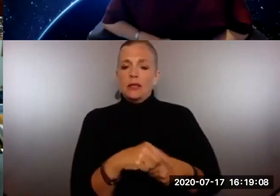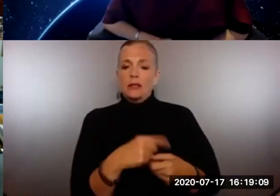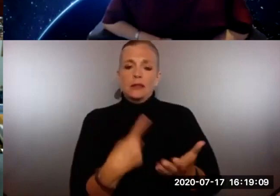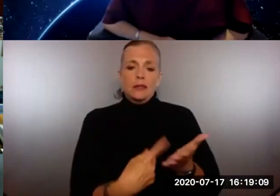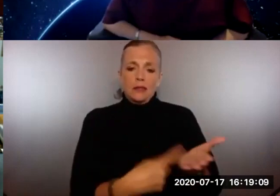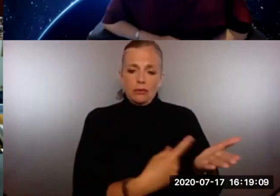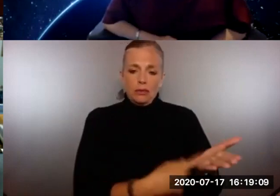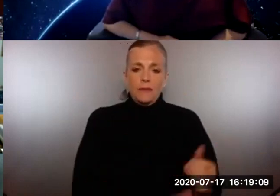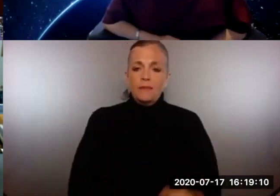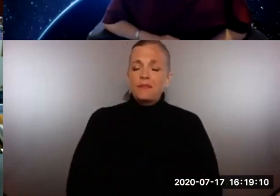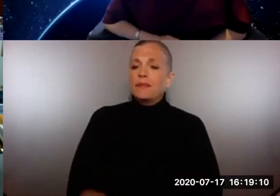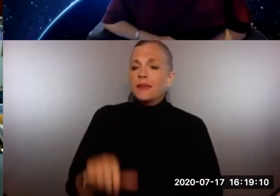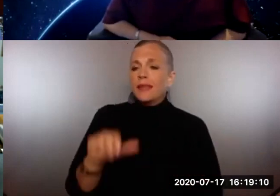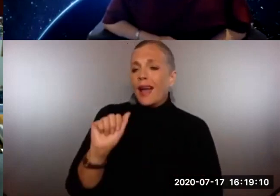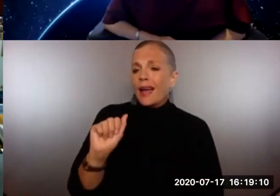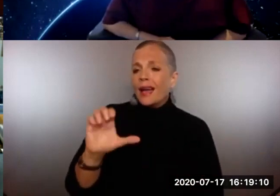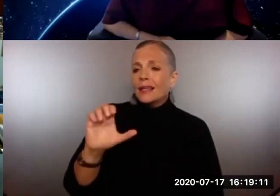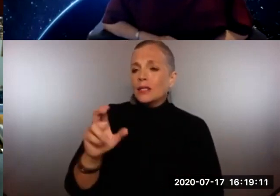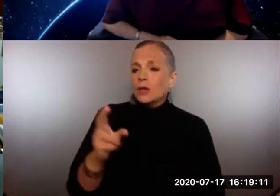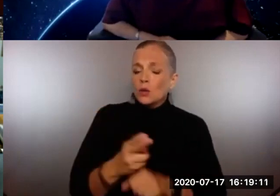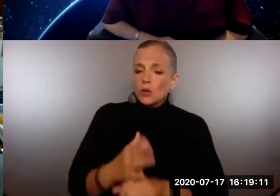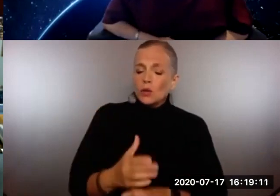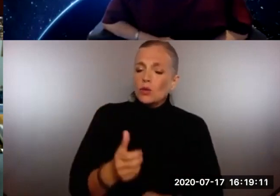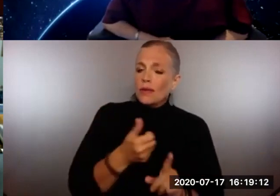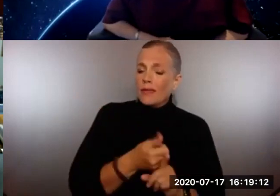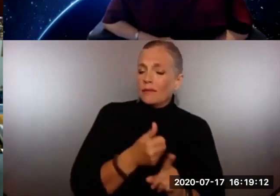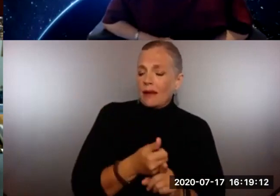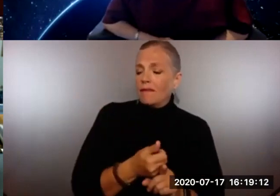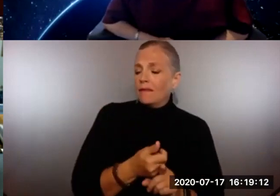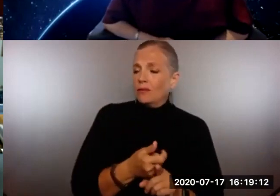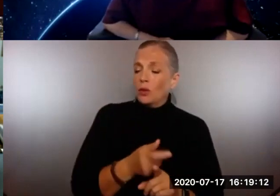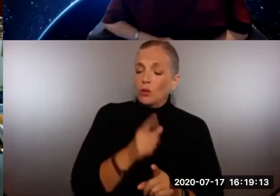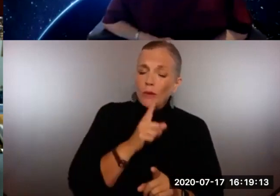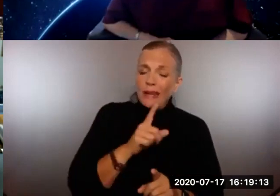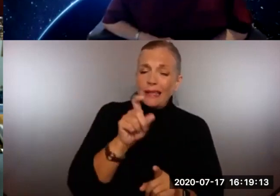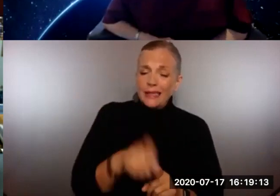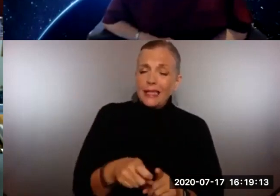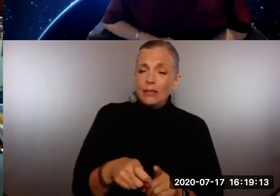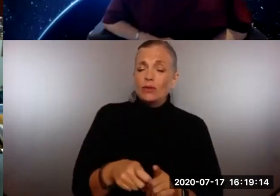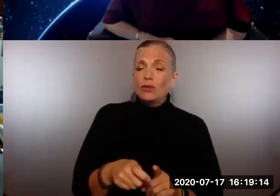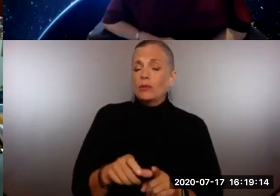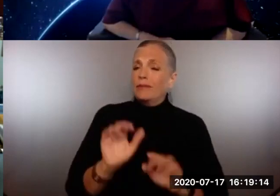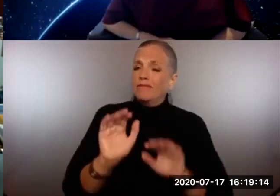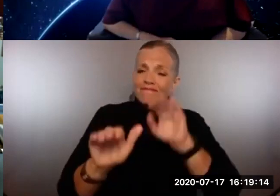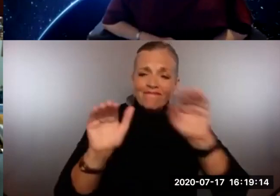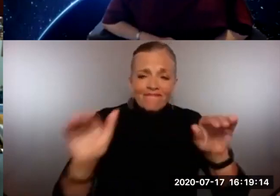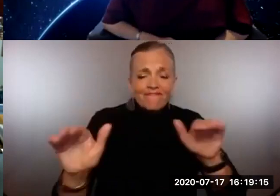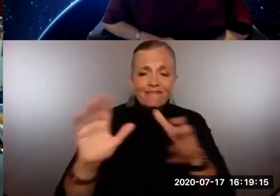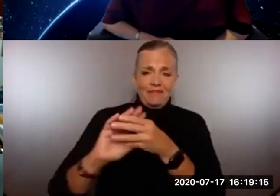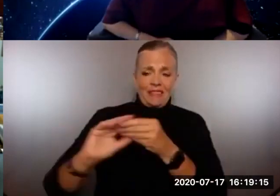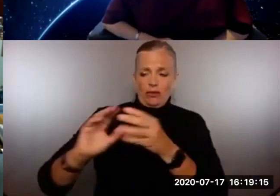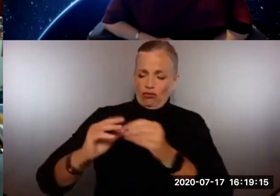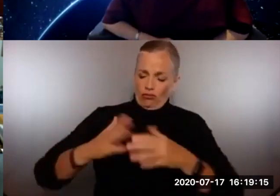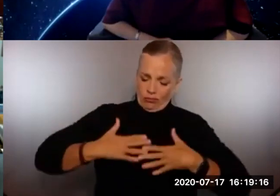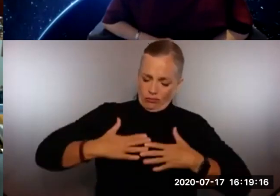AAC users yourselves really need to be out there telling your stories more, allowing people